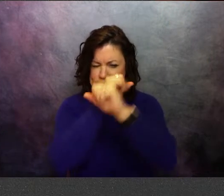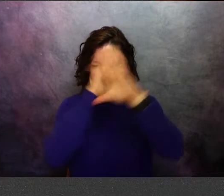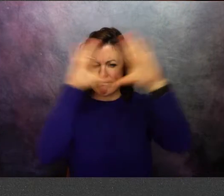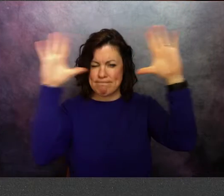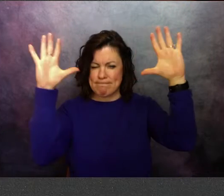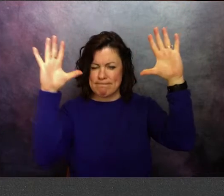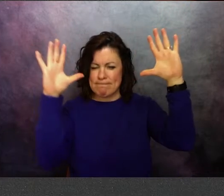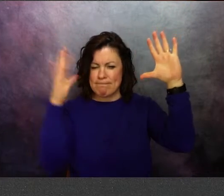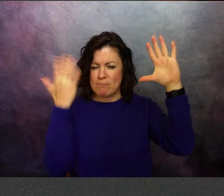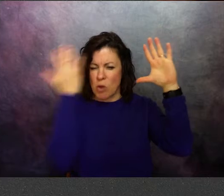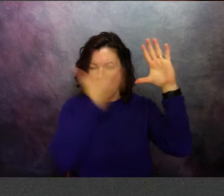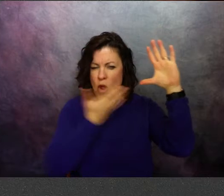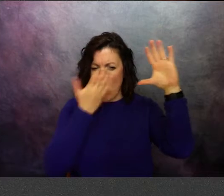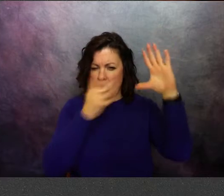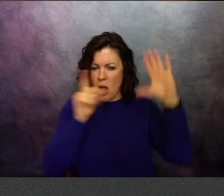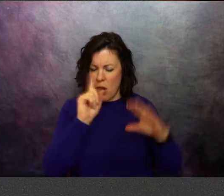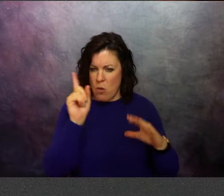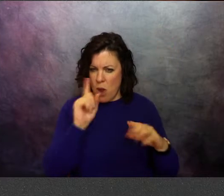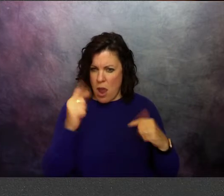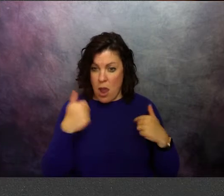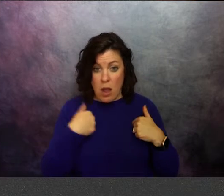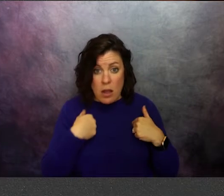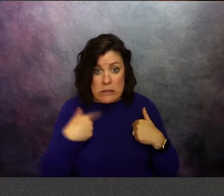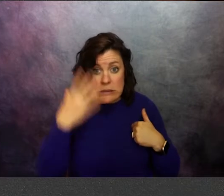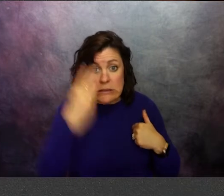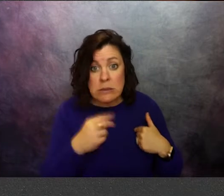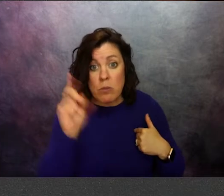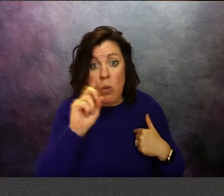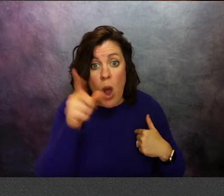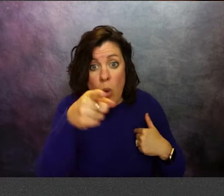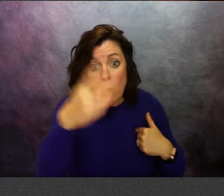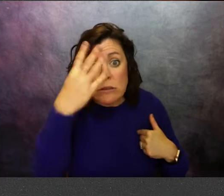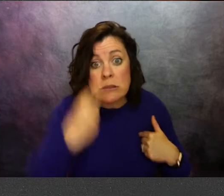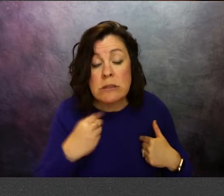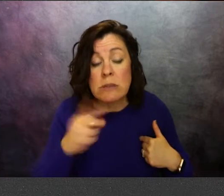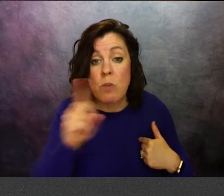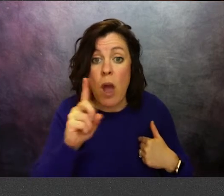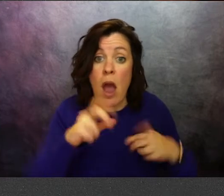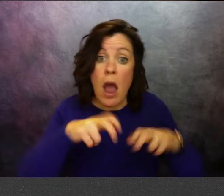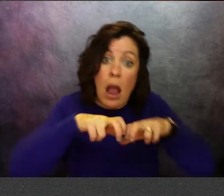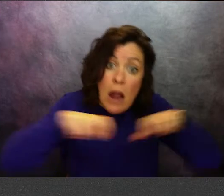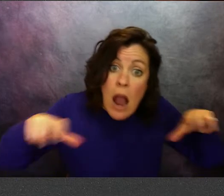Where do I sleep? Do you sleep on a bed? Do you sleep on a couch or a mattress?